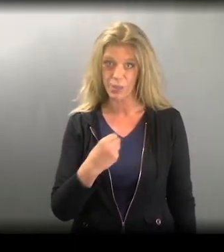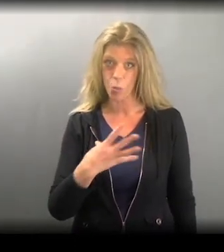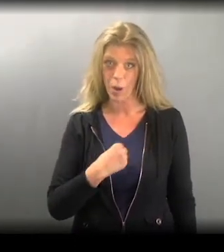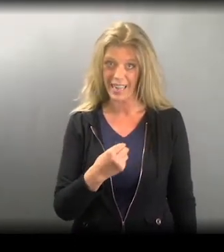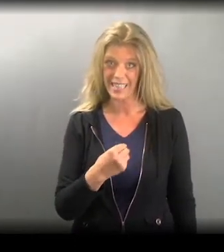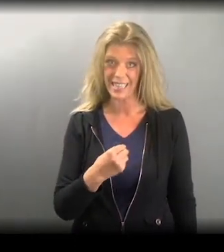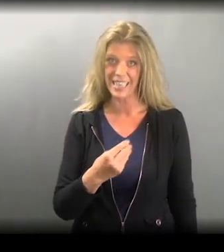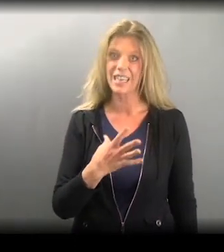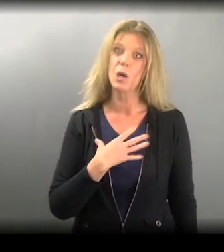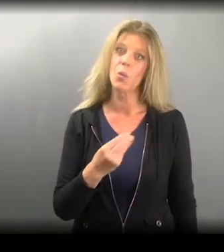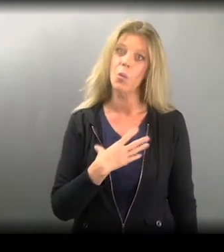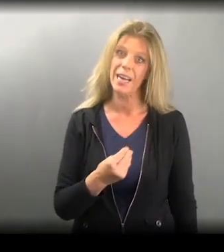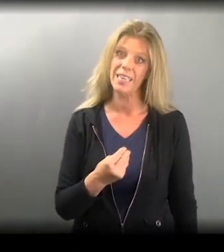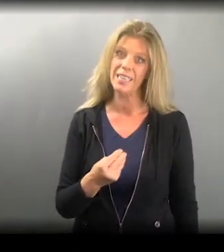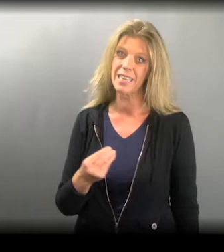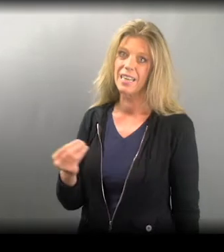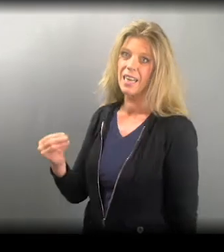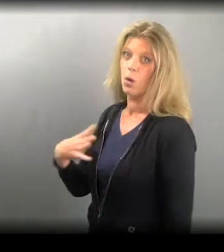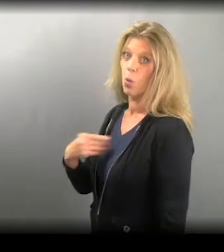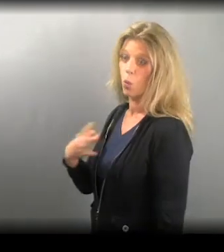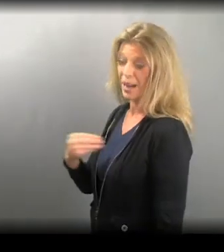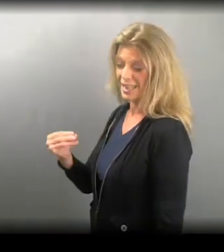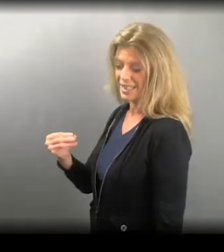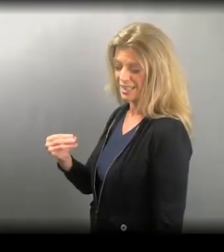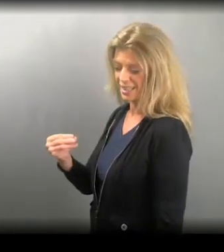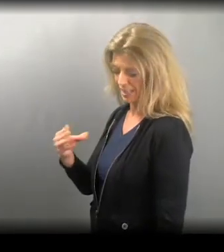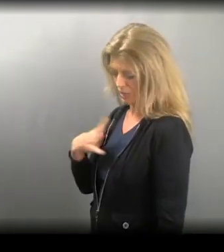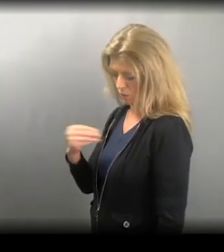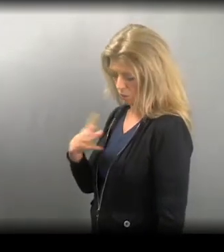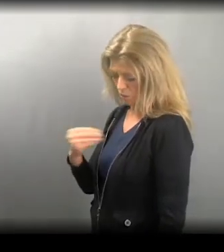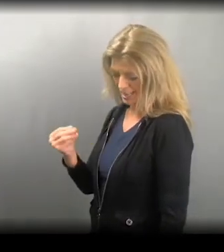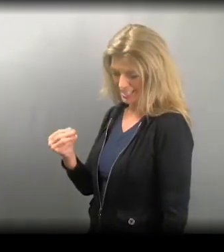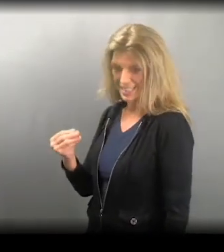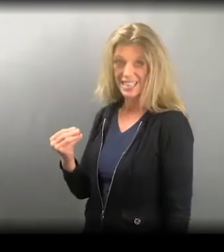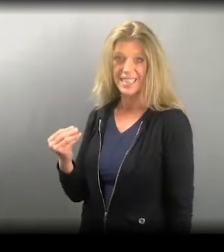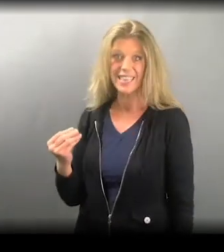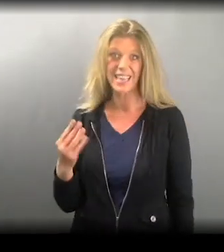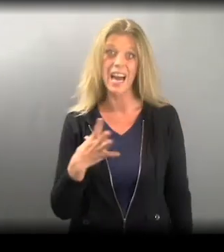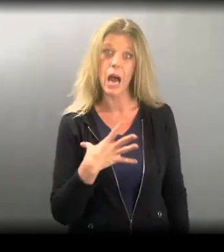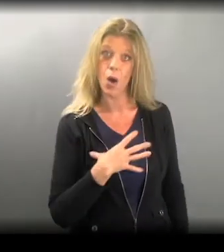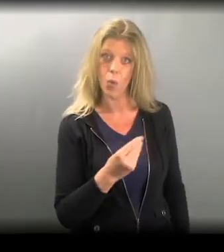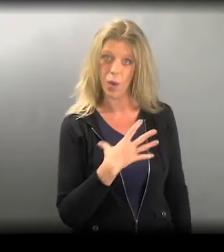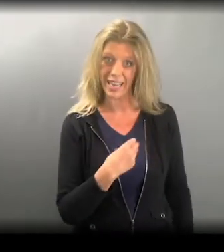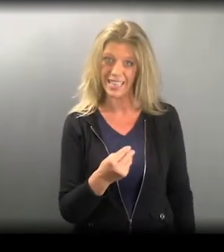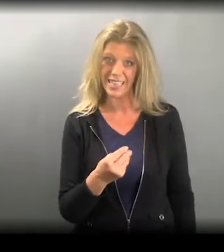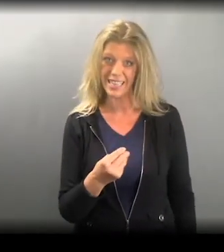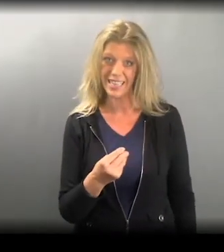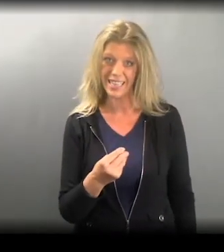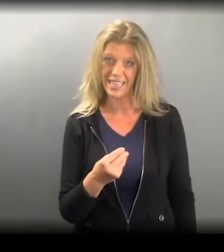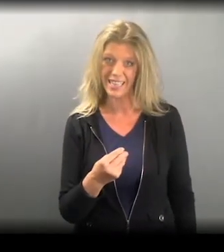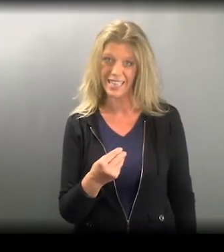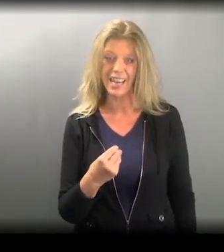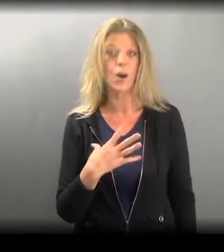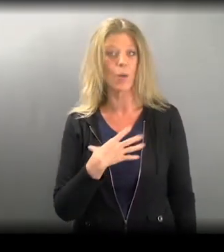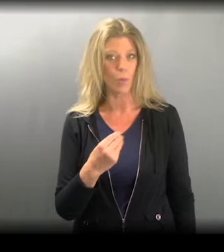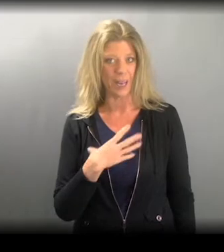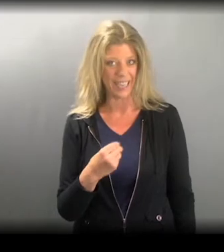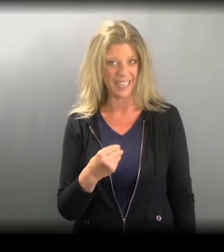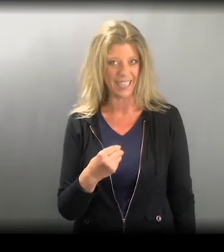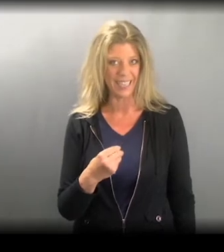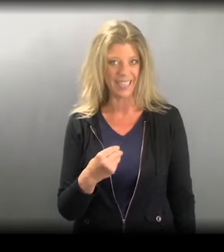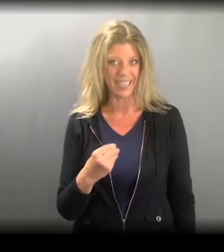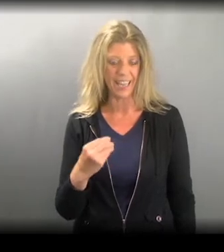WHITE